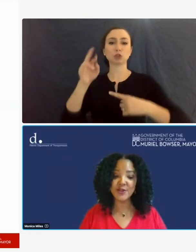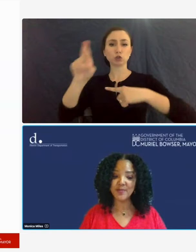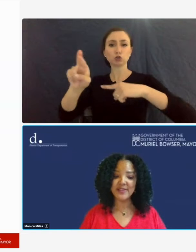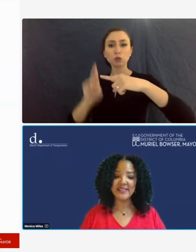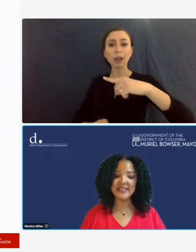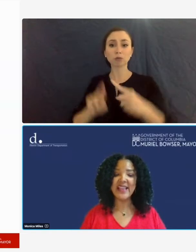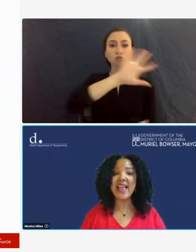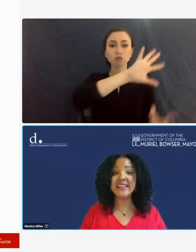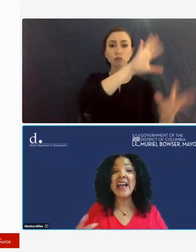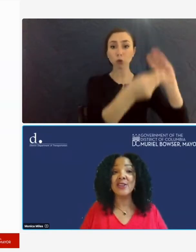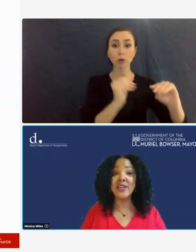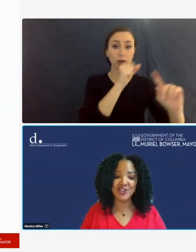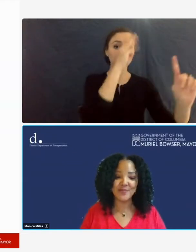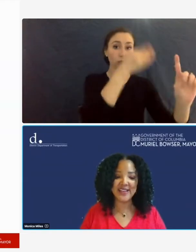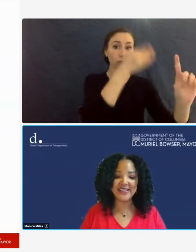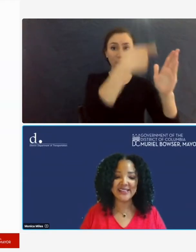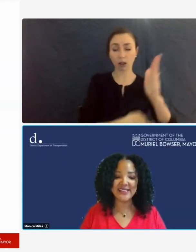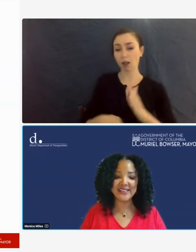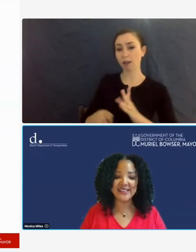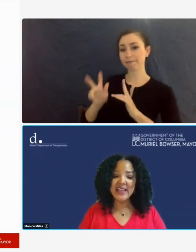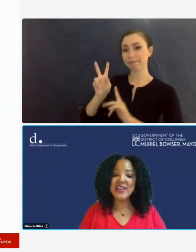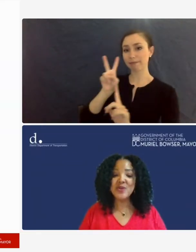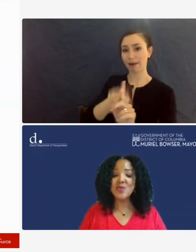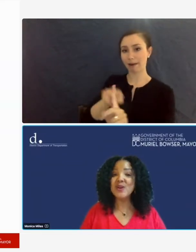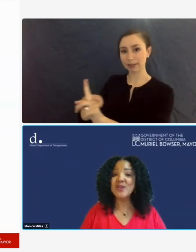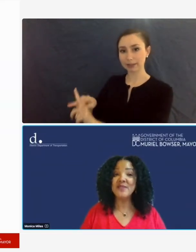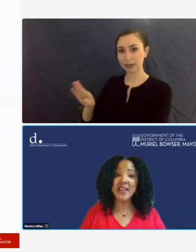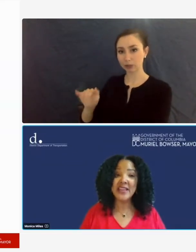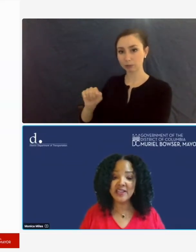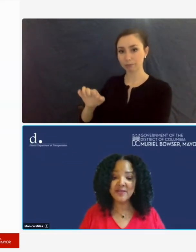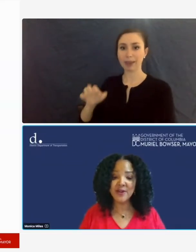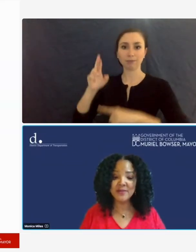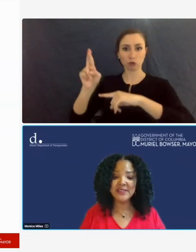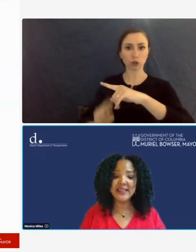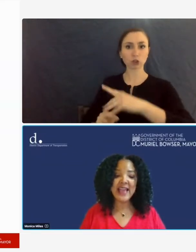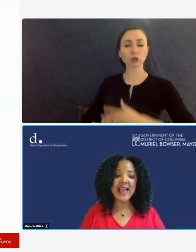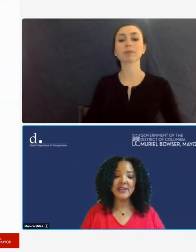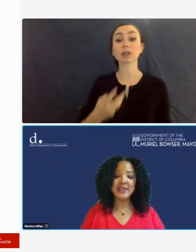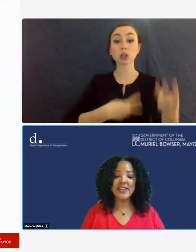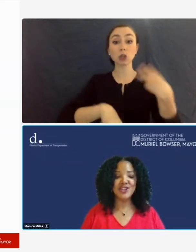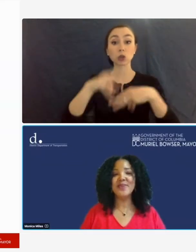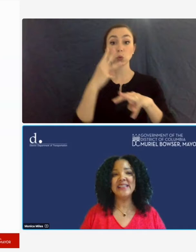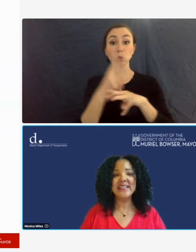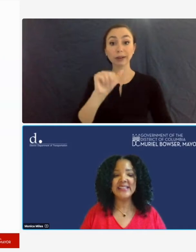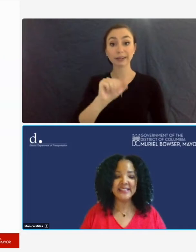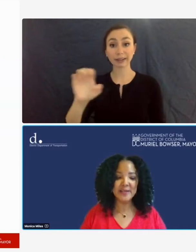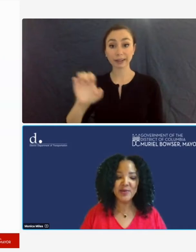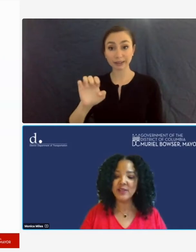business and an allocation base in the world of a e firms that allocation base is typically